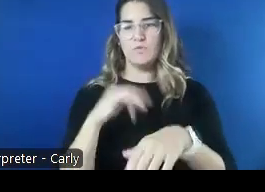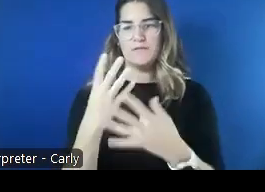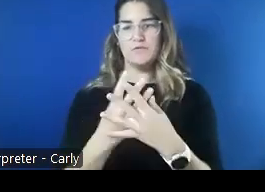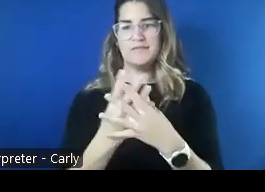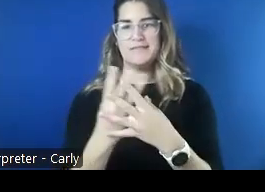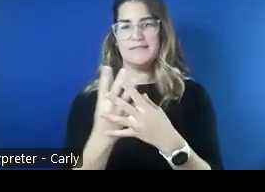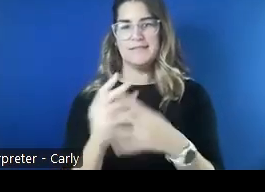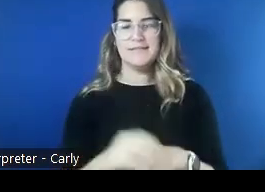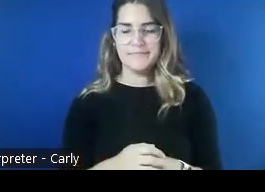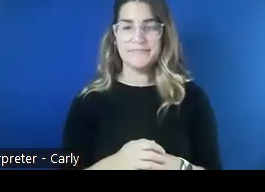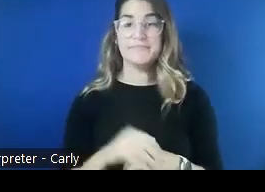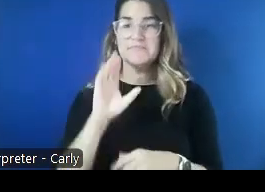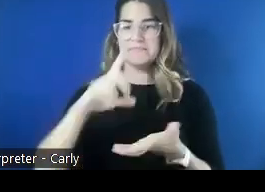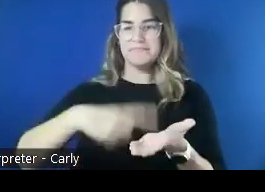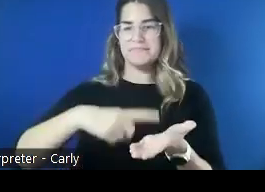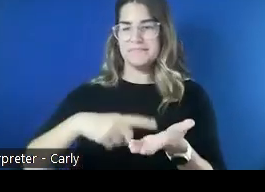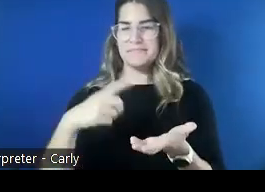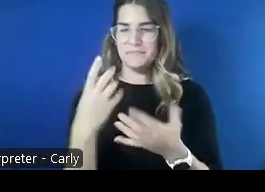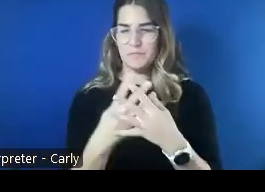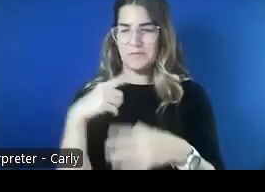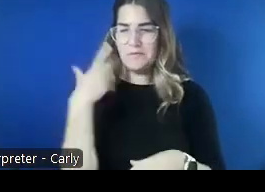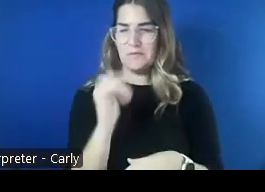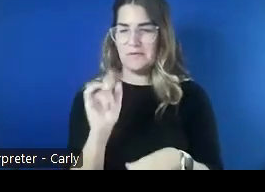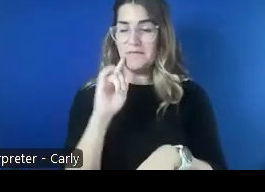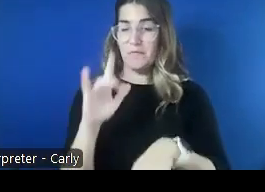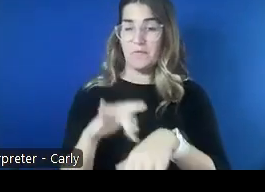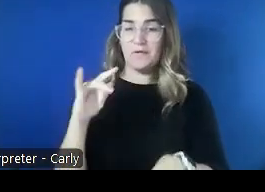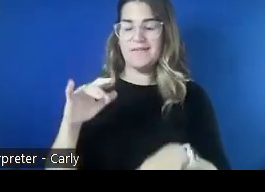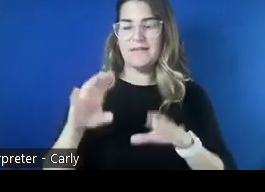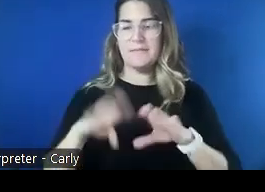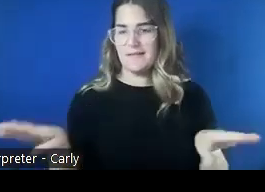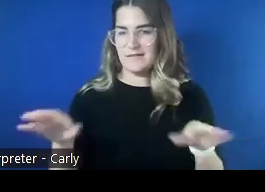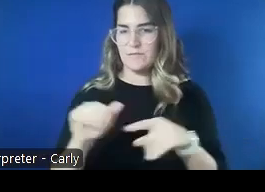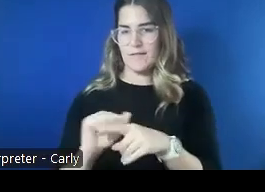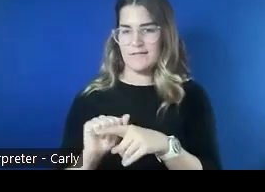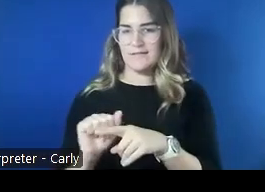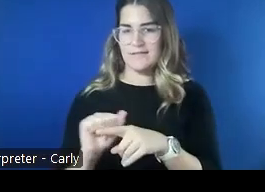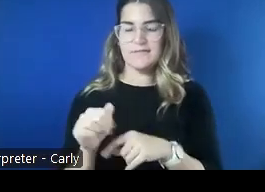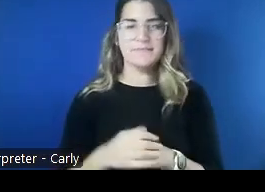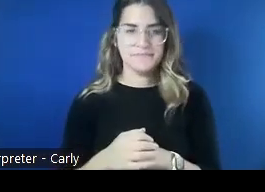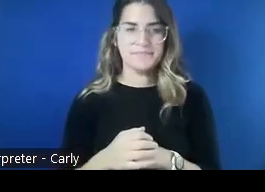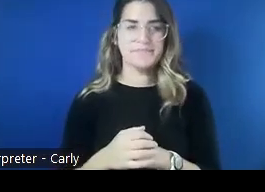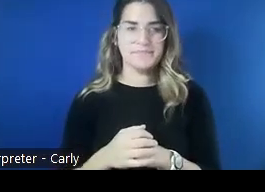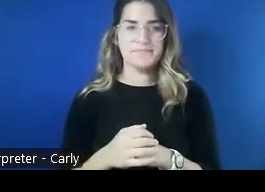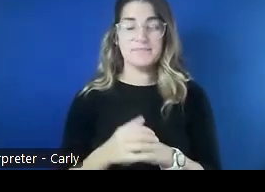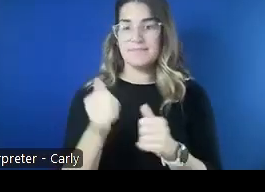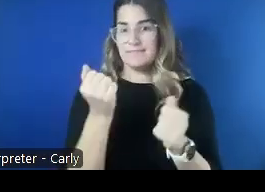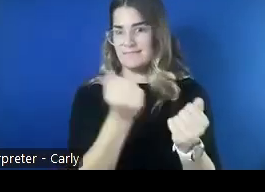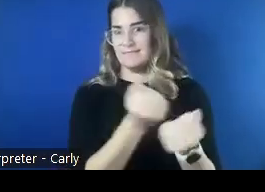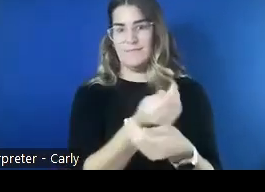in the Pediatric practice um I'm so there's screeners everyone gets screened for um social